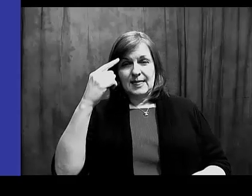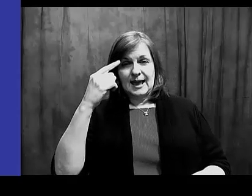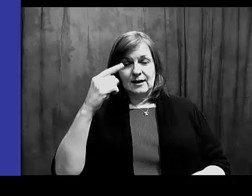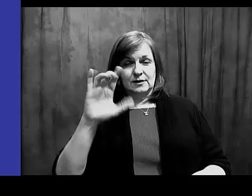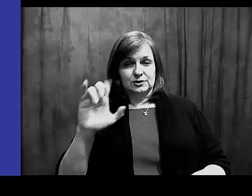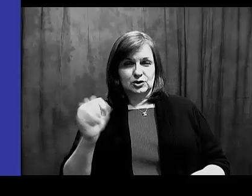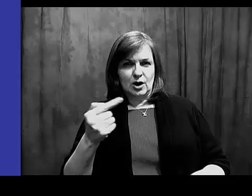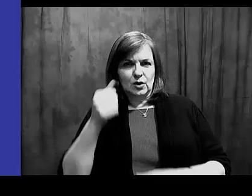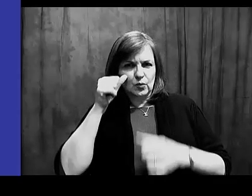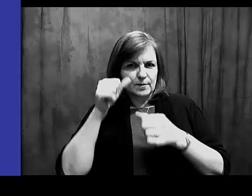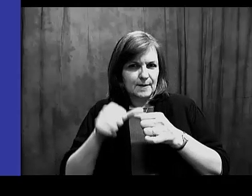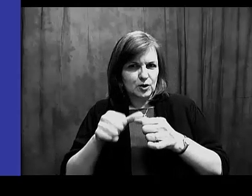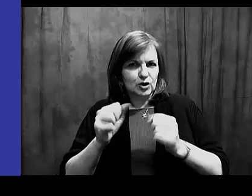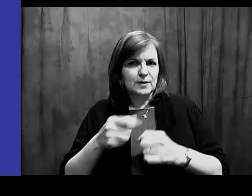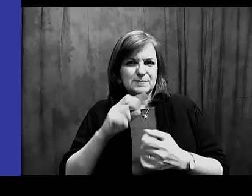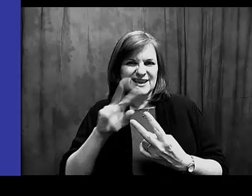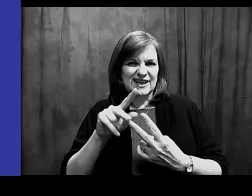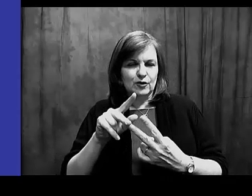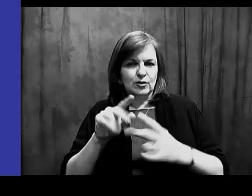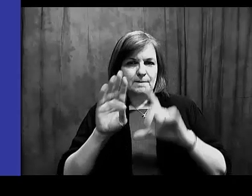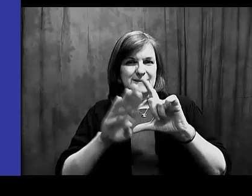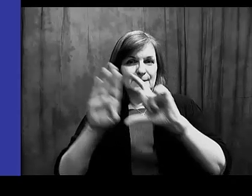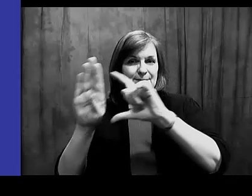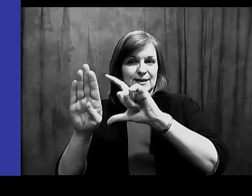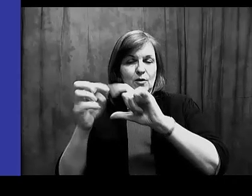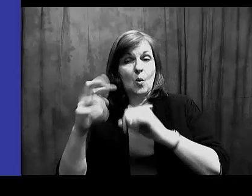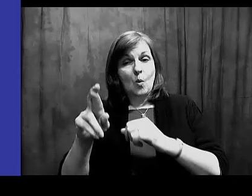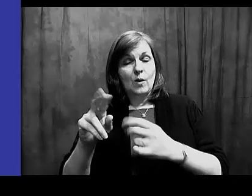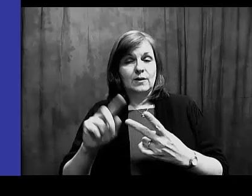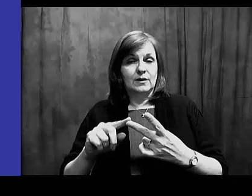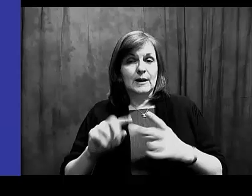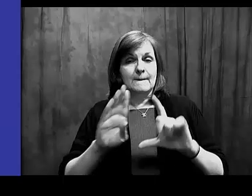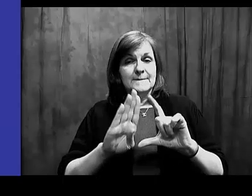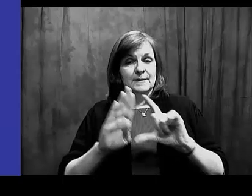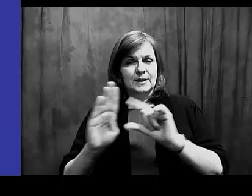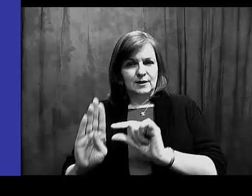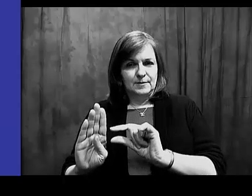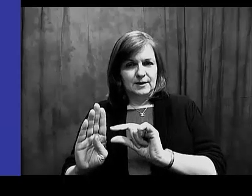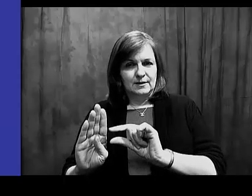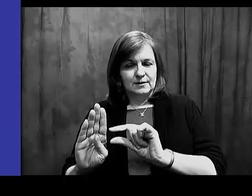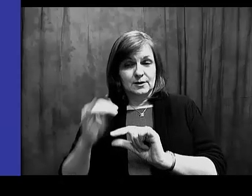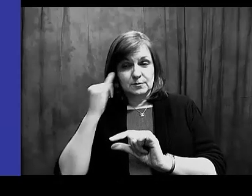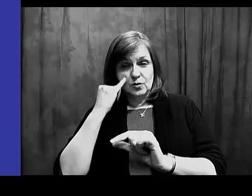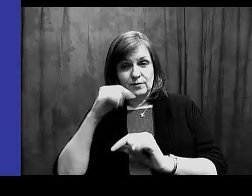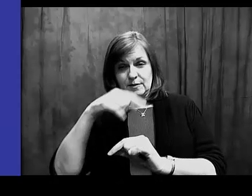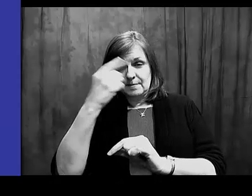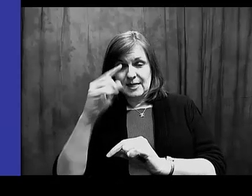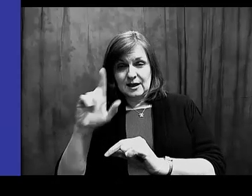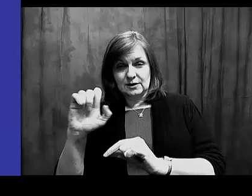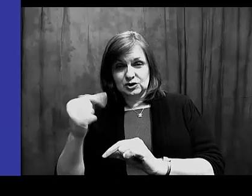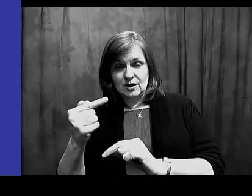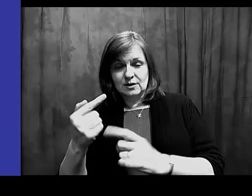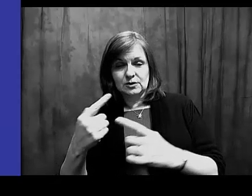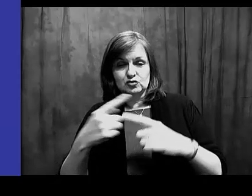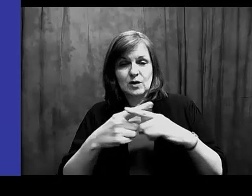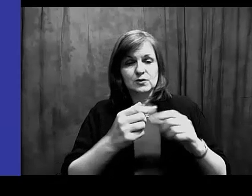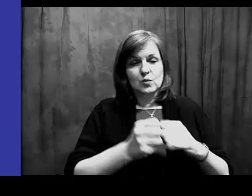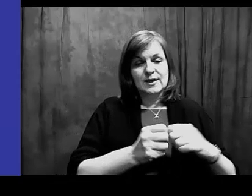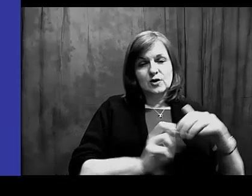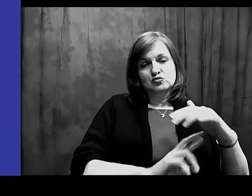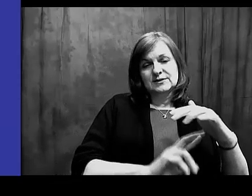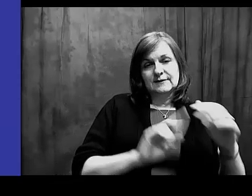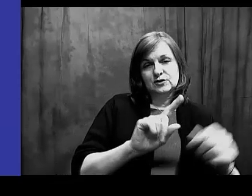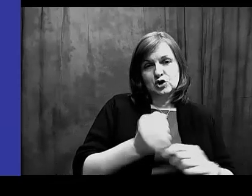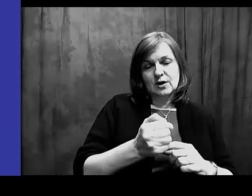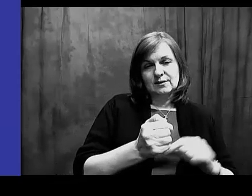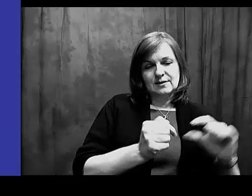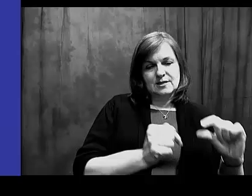our black coated dog -- remember we said that could be big "B" big "B" OR big "B" little "b" -- if you cross that with a recessive dog